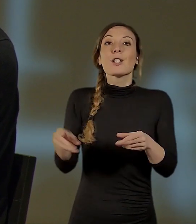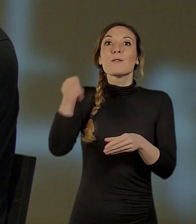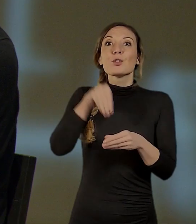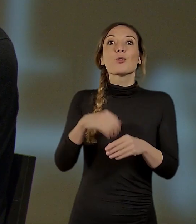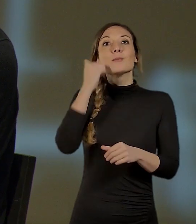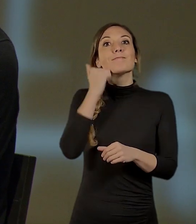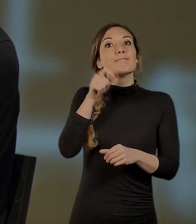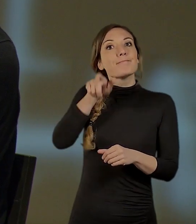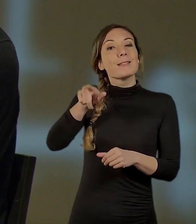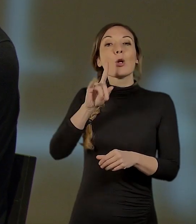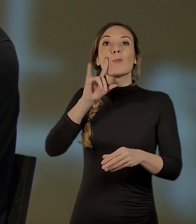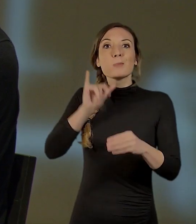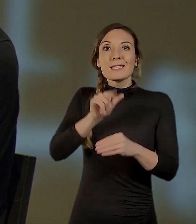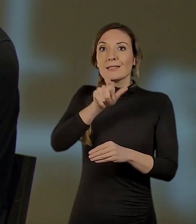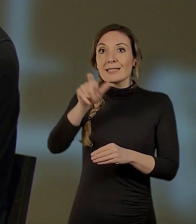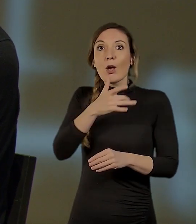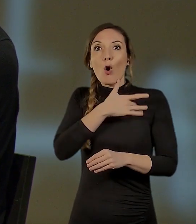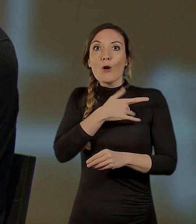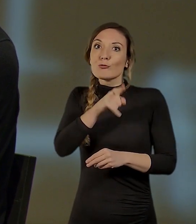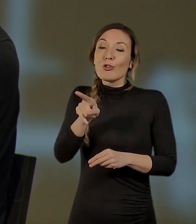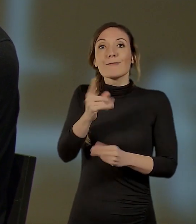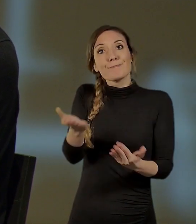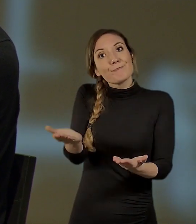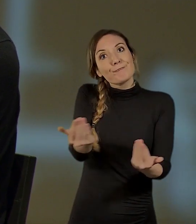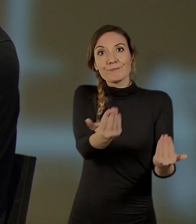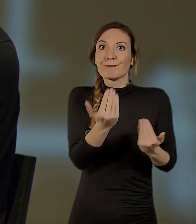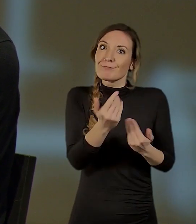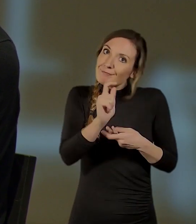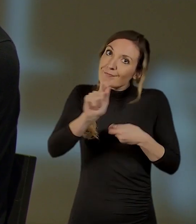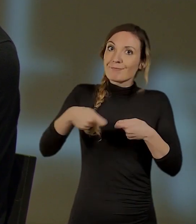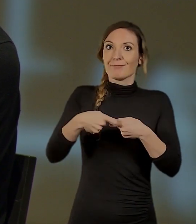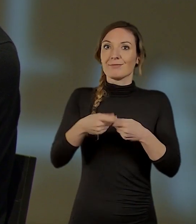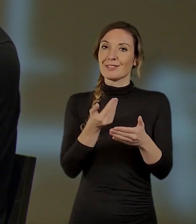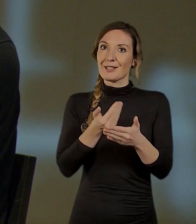Thank you. And thank you for mentioning participation. And there is a question here about